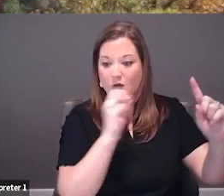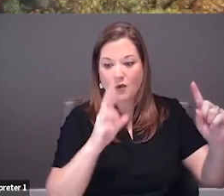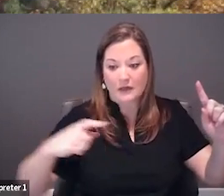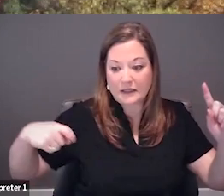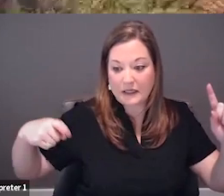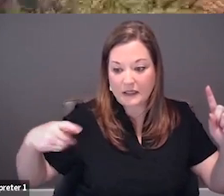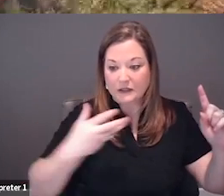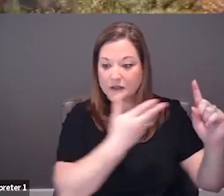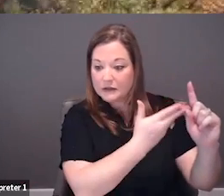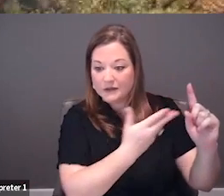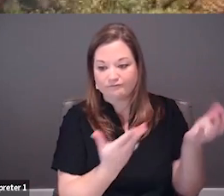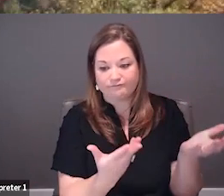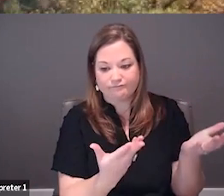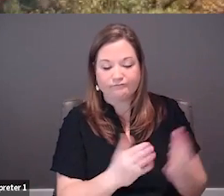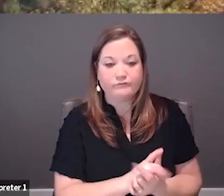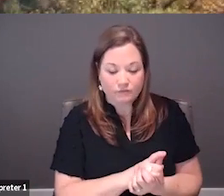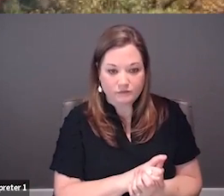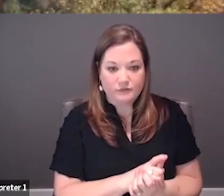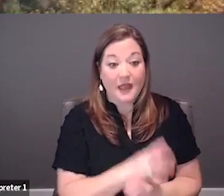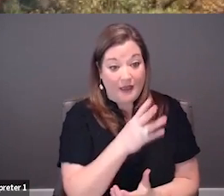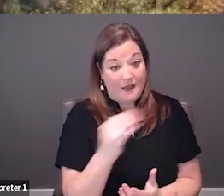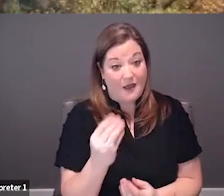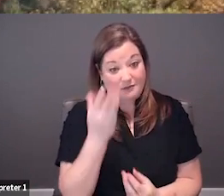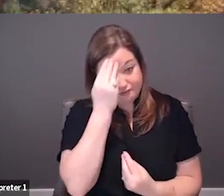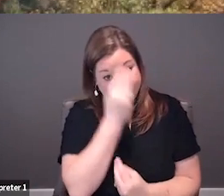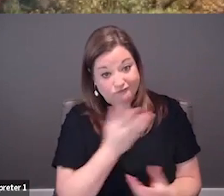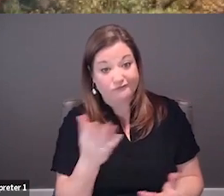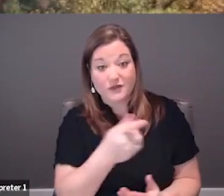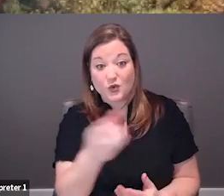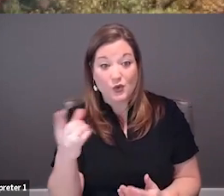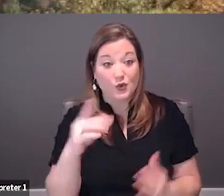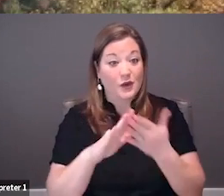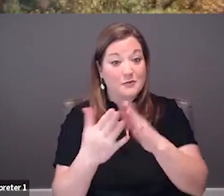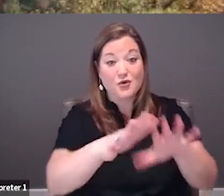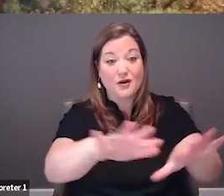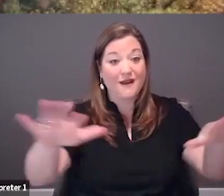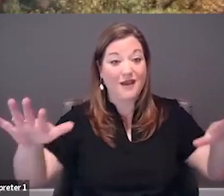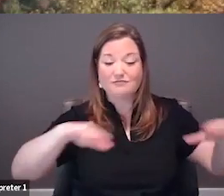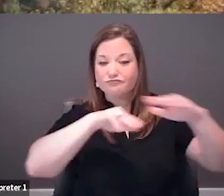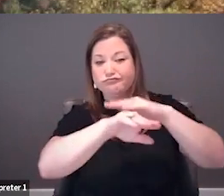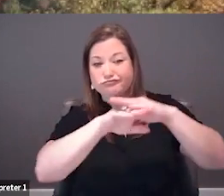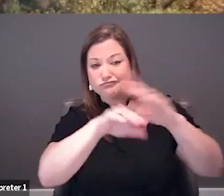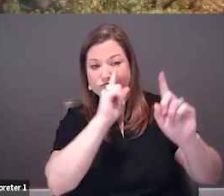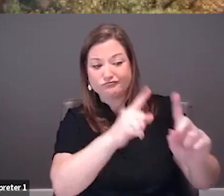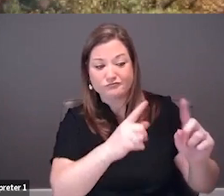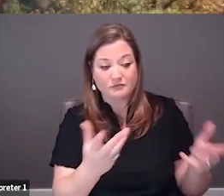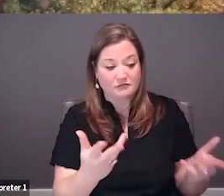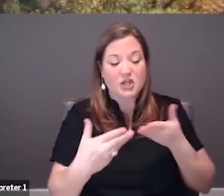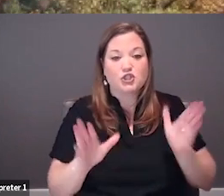I'd also like to convey to the accessibility community in general what our hurdles have been.